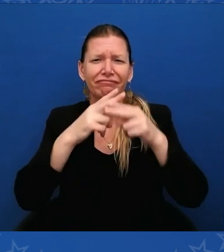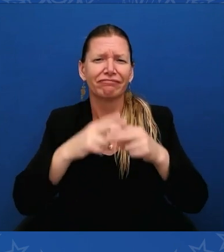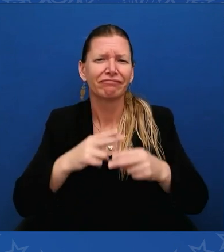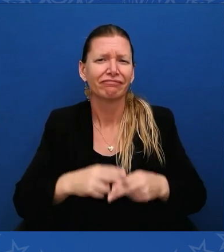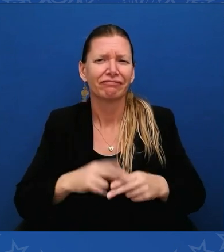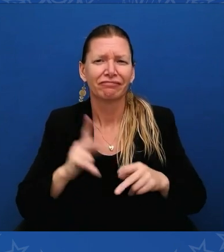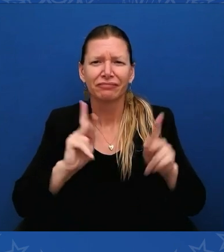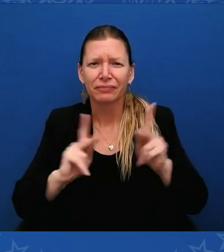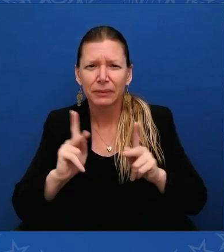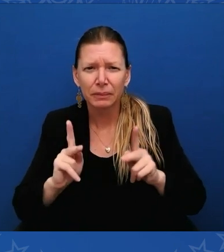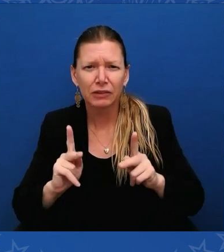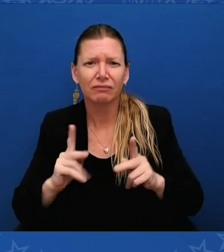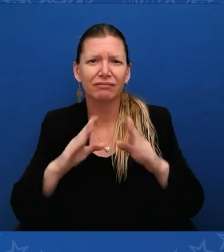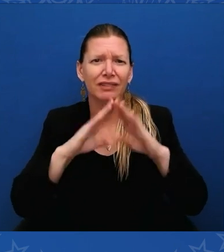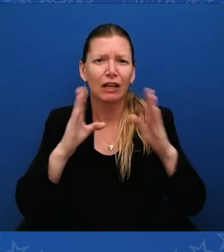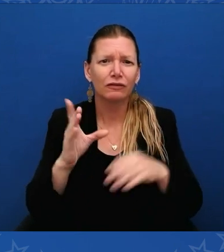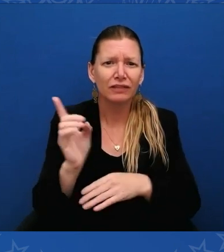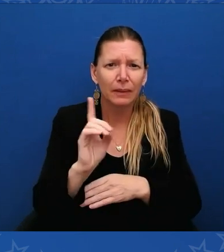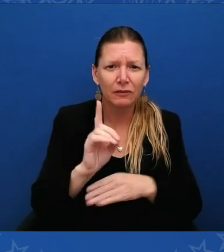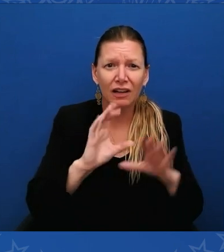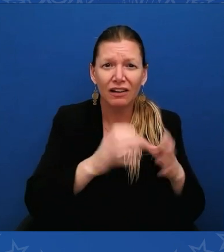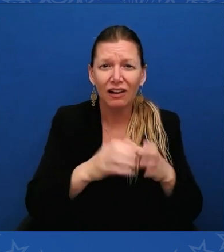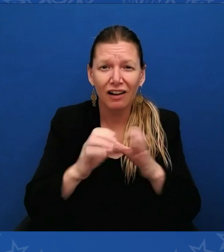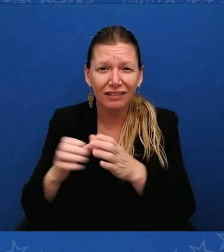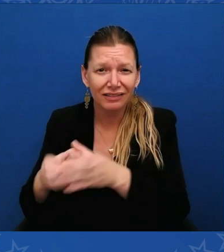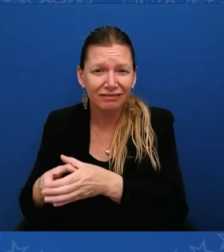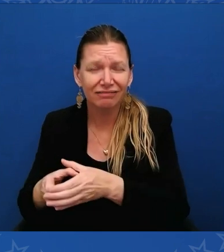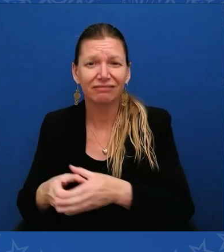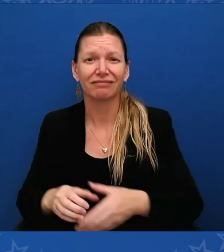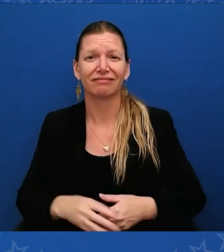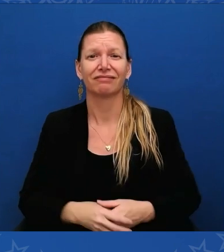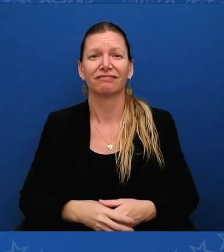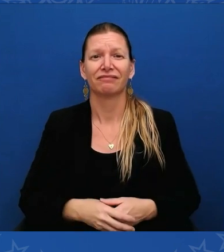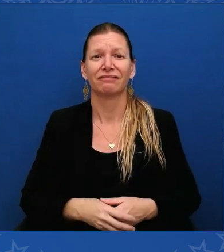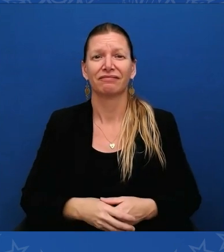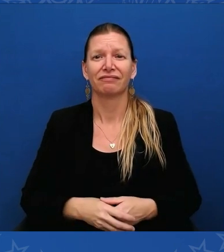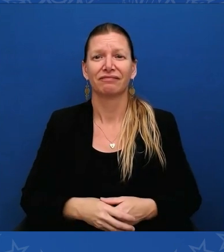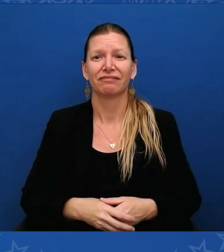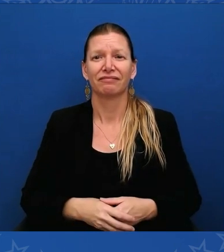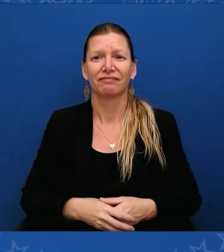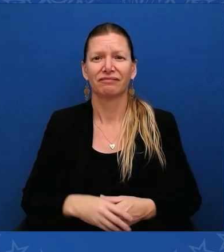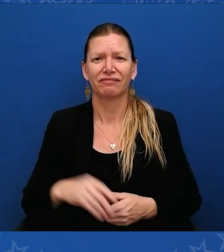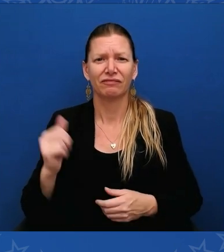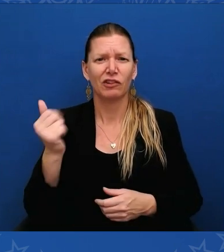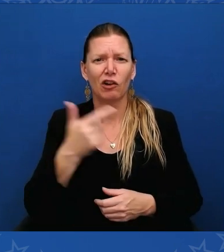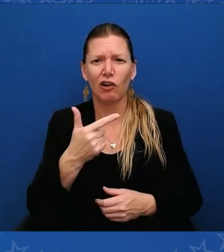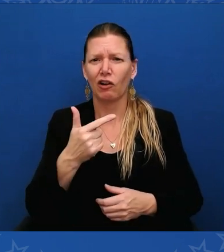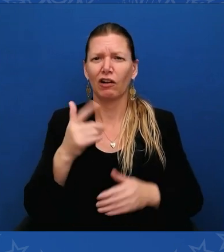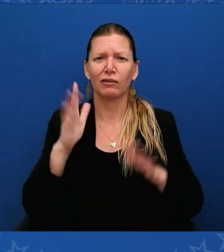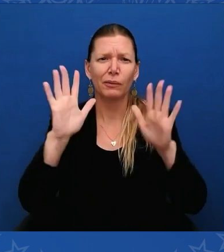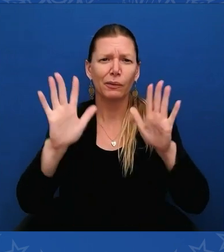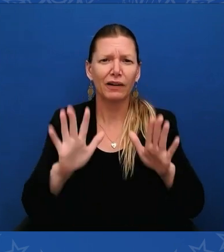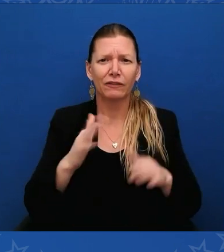the Chair and Whip of the House Democratic Caucus; Nanette and all of the incredible members